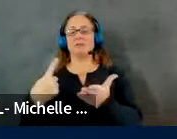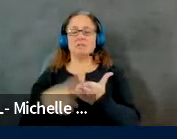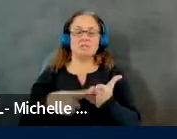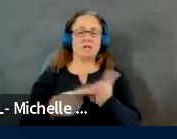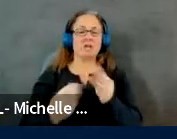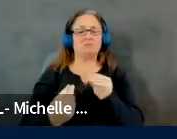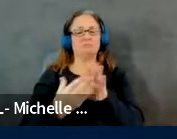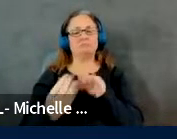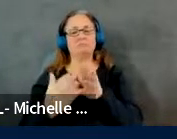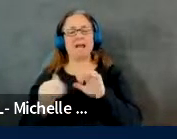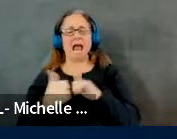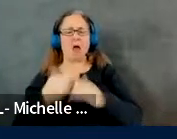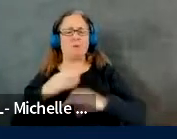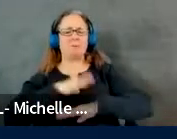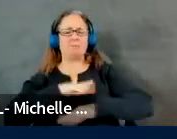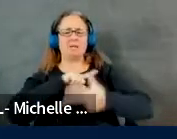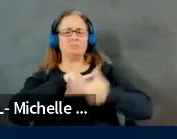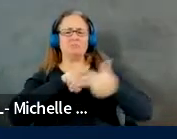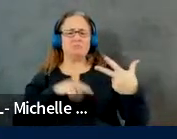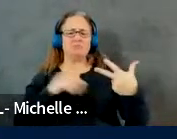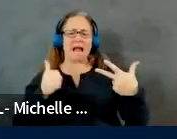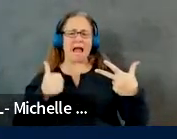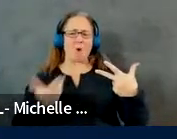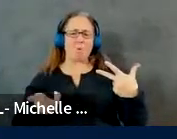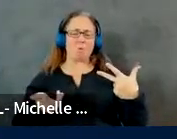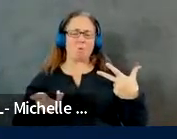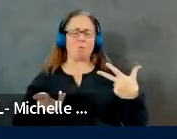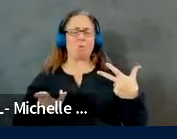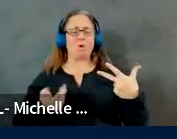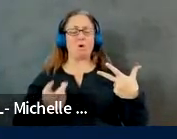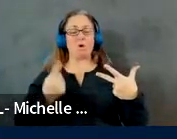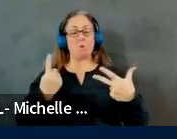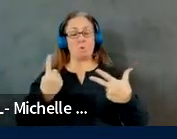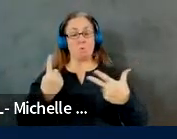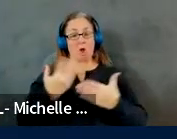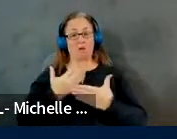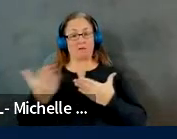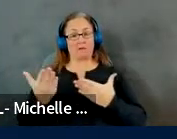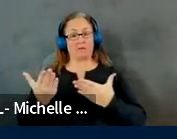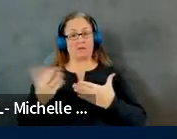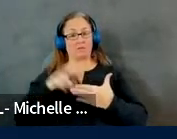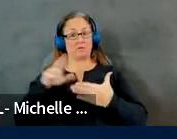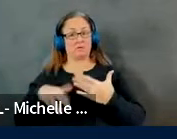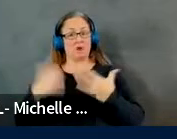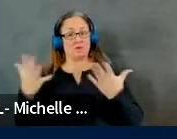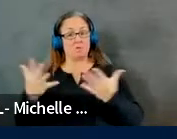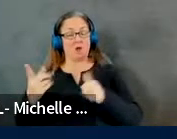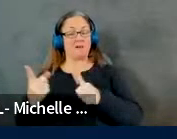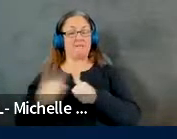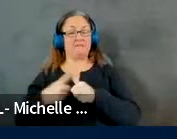how we would meet these tasks, one of the things that came from this was the first ever Memorandum